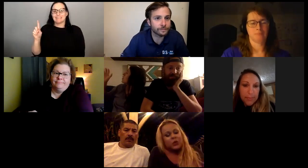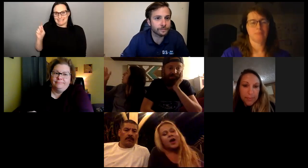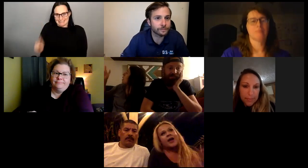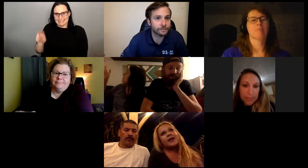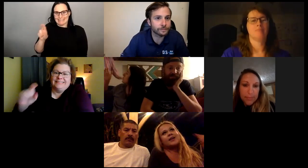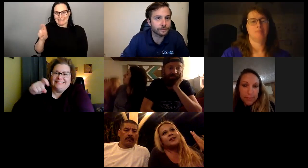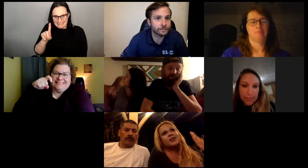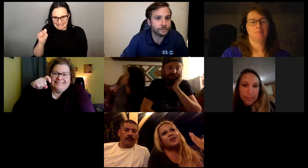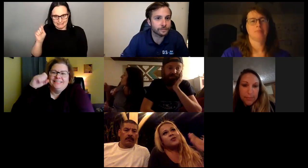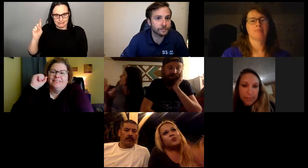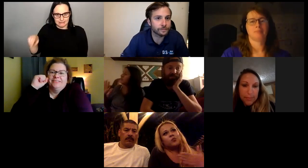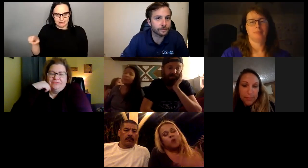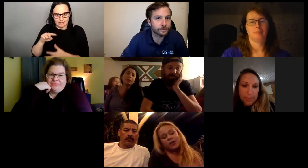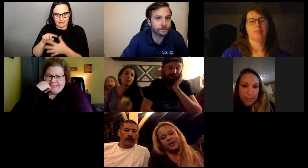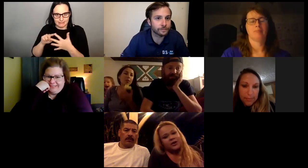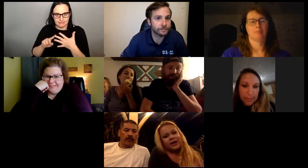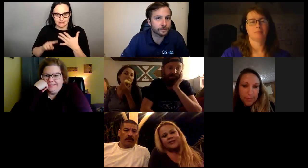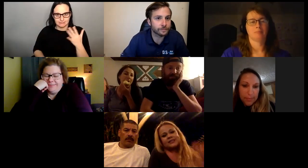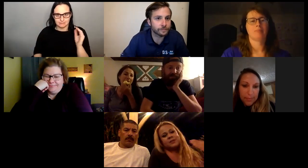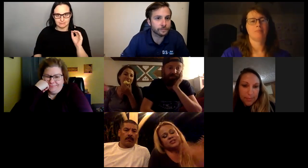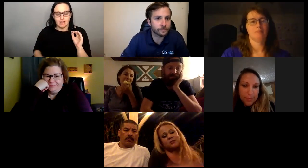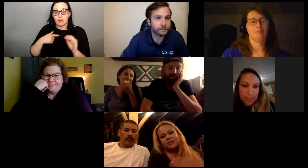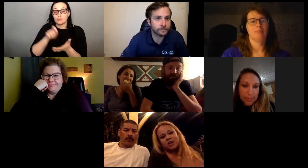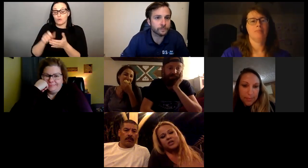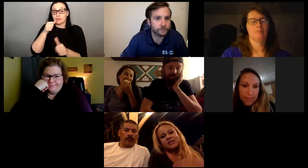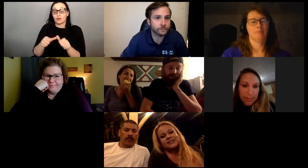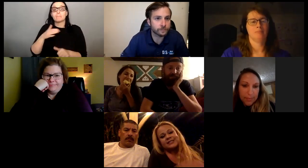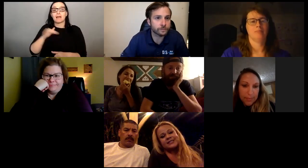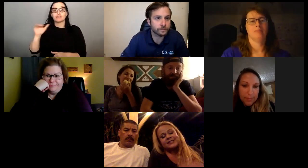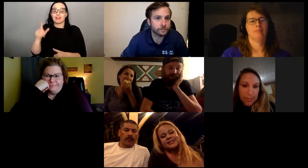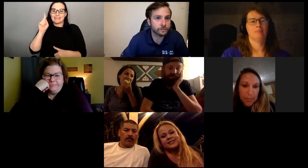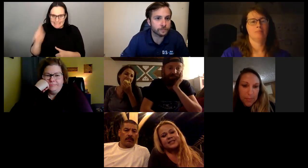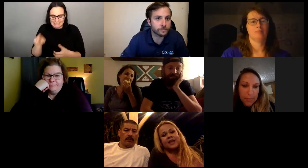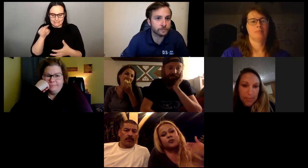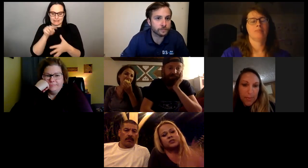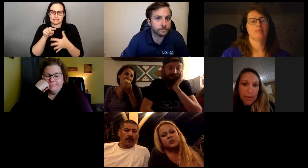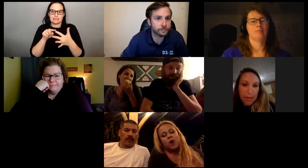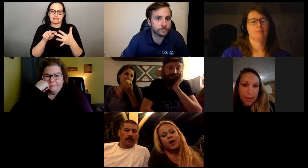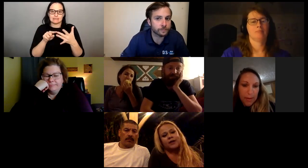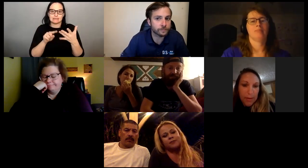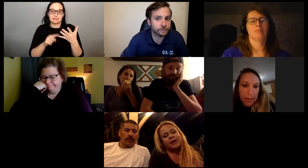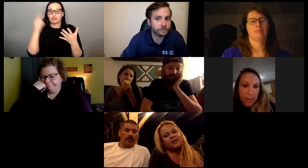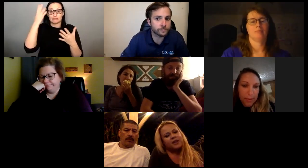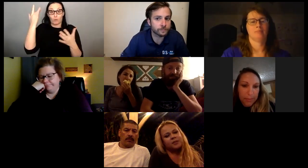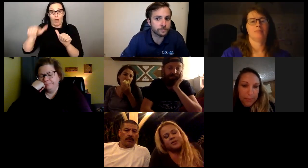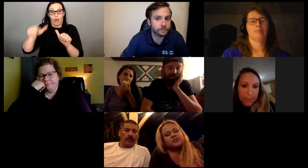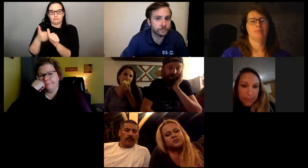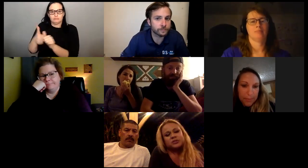i wrote a letter and i said my my child needs this this this and the reason why